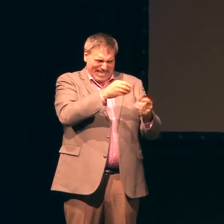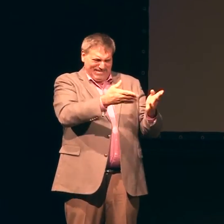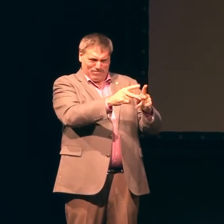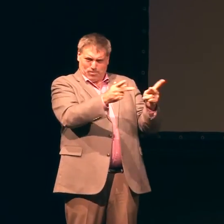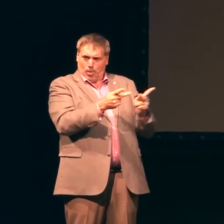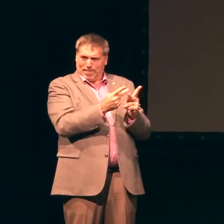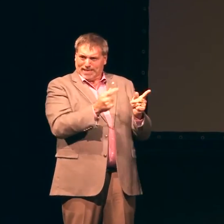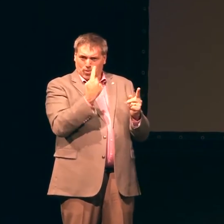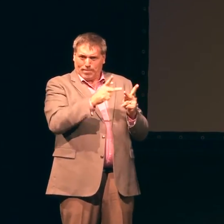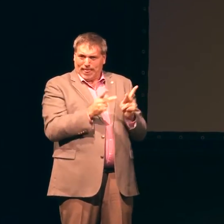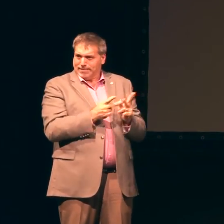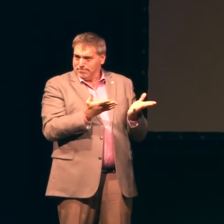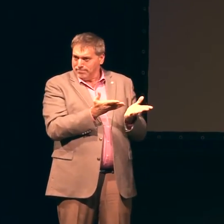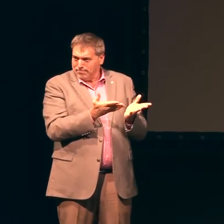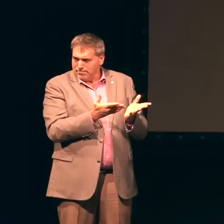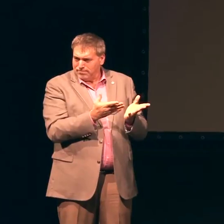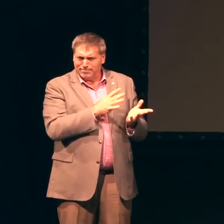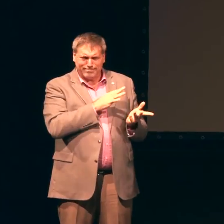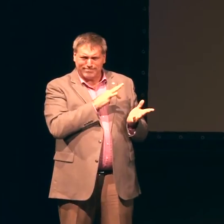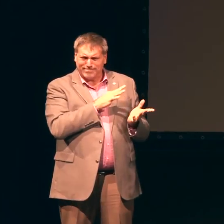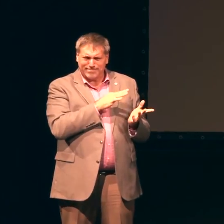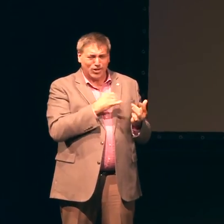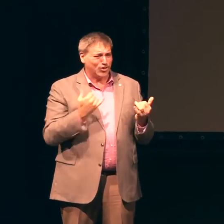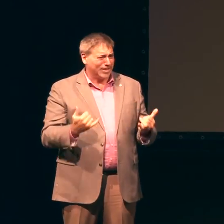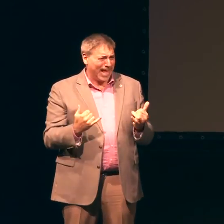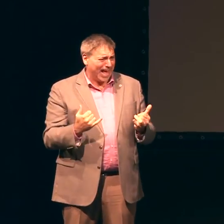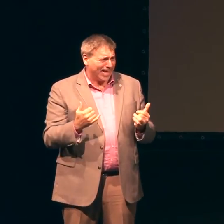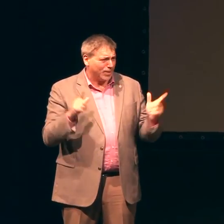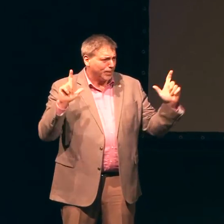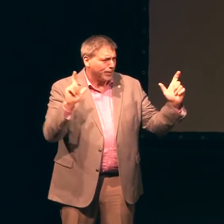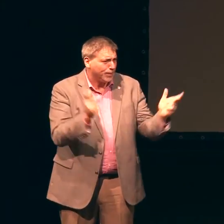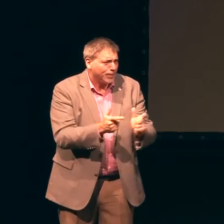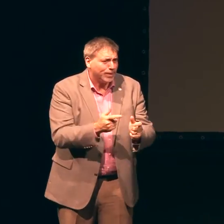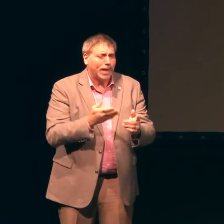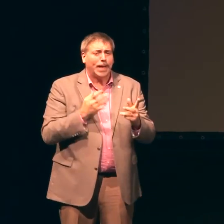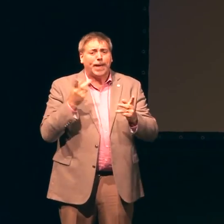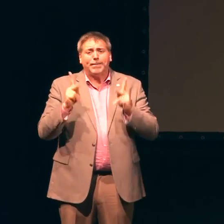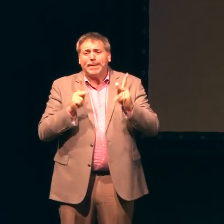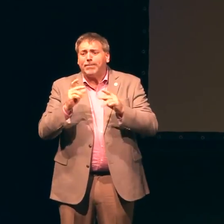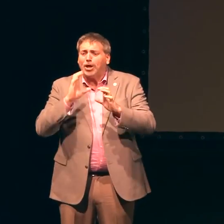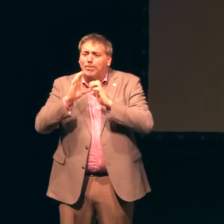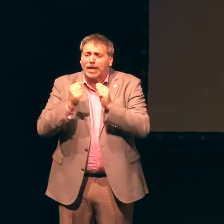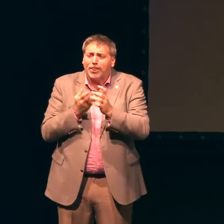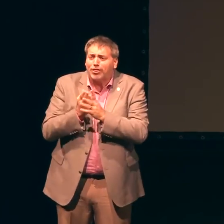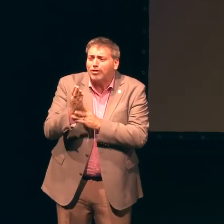supported each other, they were all in one place. But today that's dwindling, people